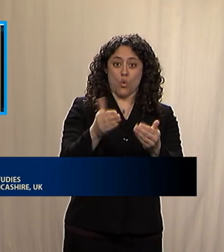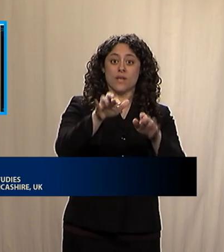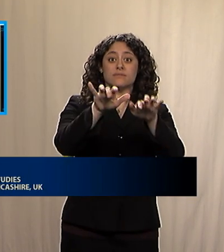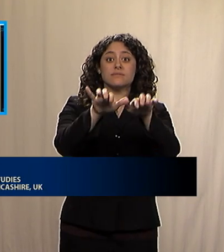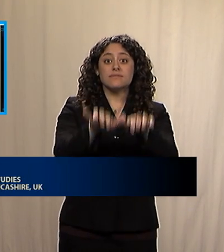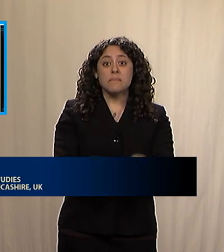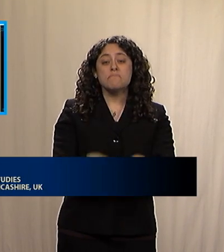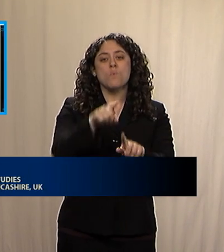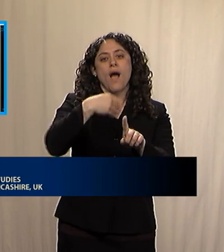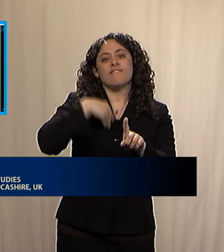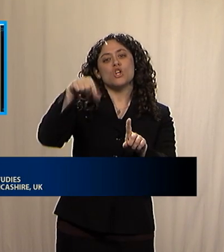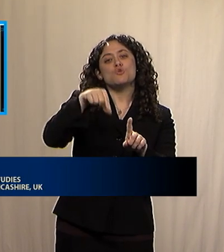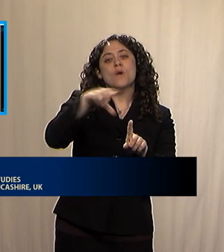of the screen.